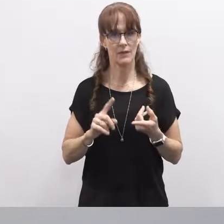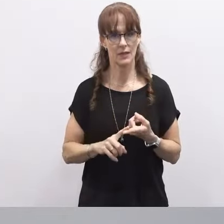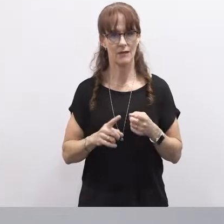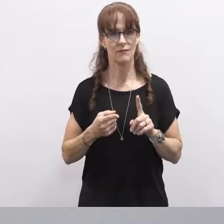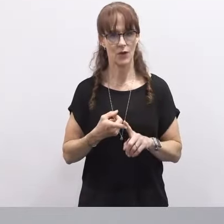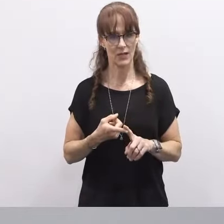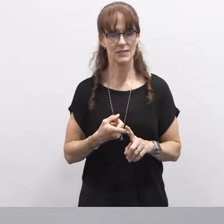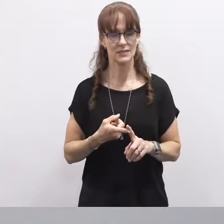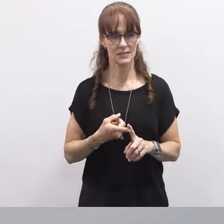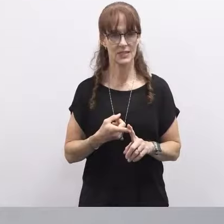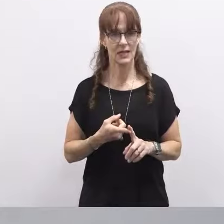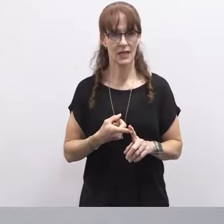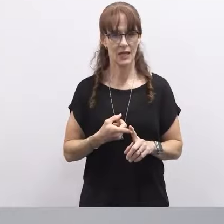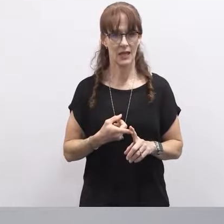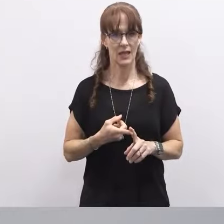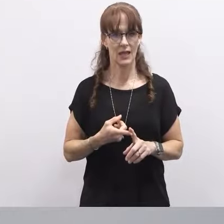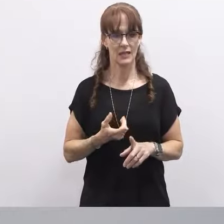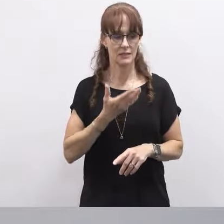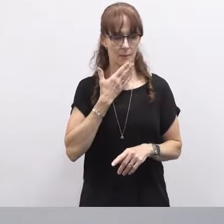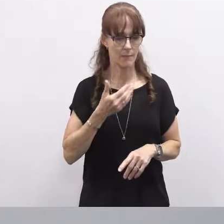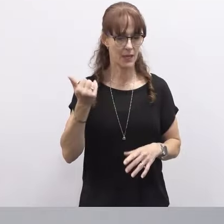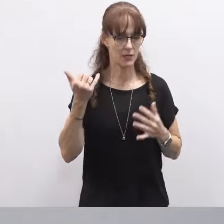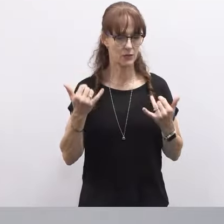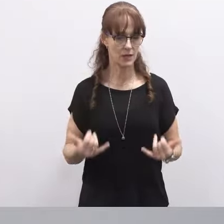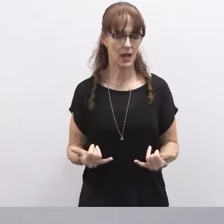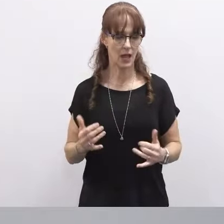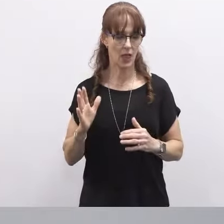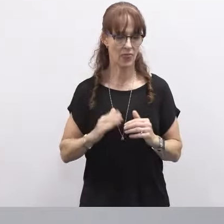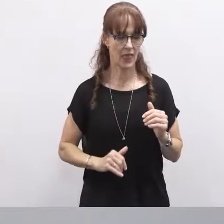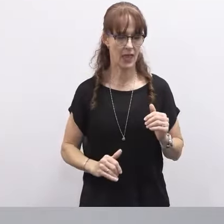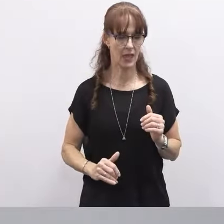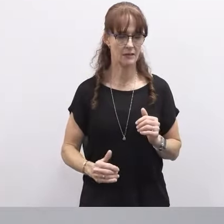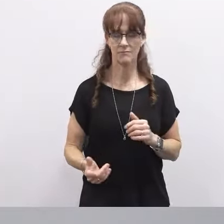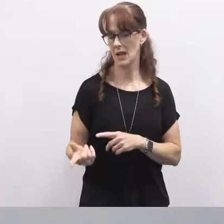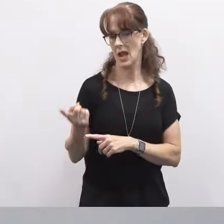And it's better now than it was last year.